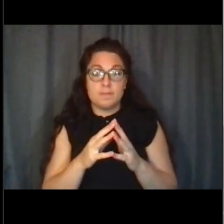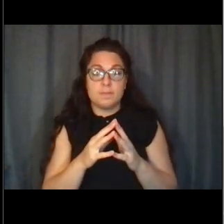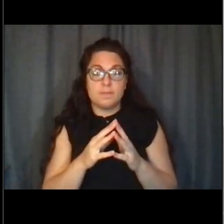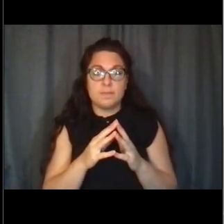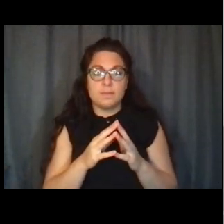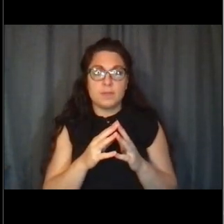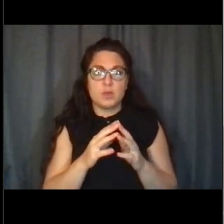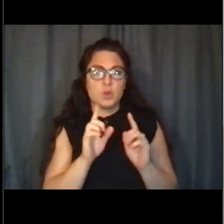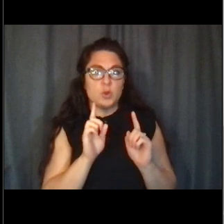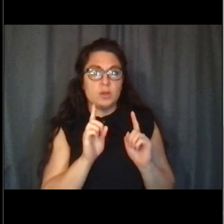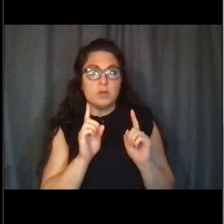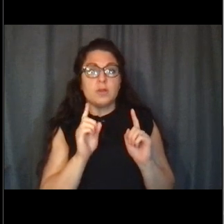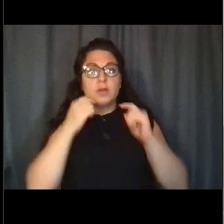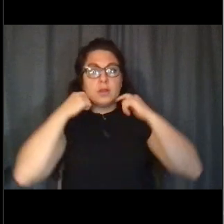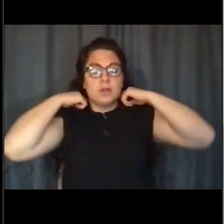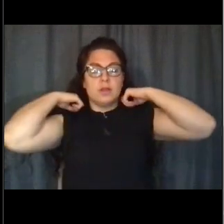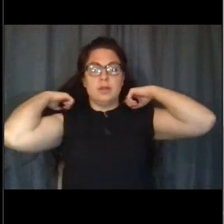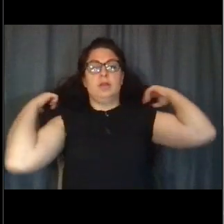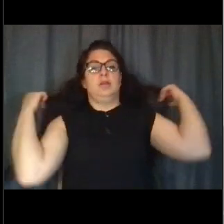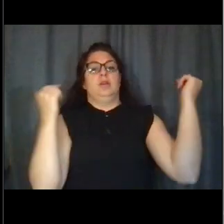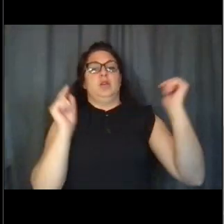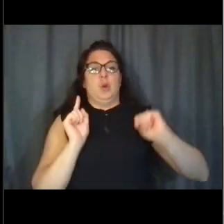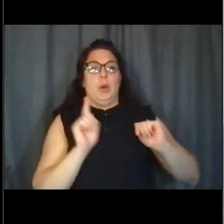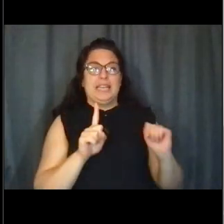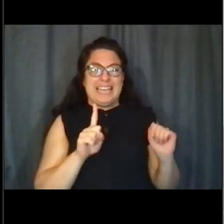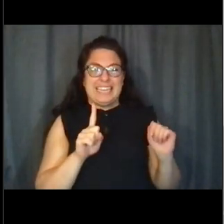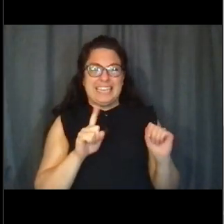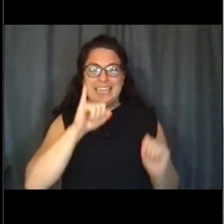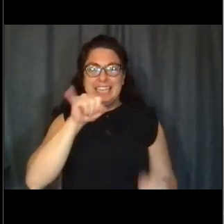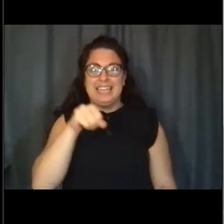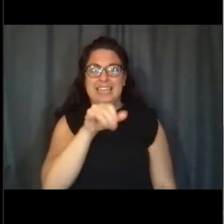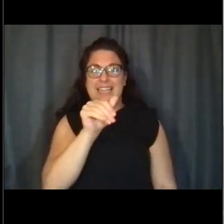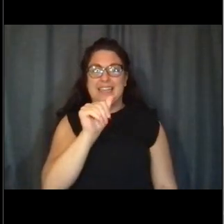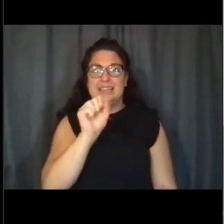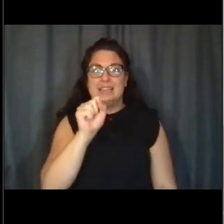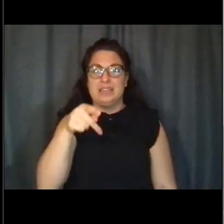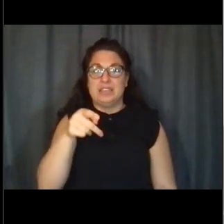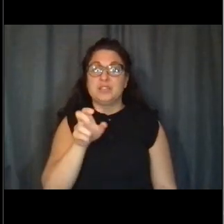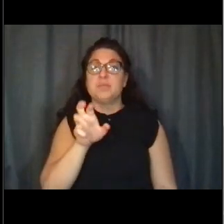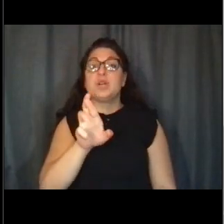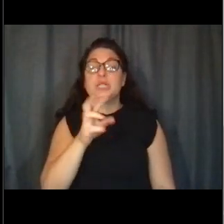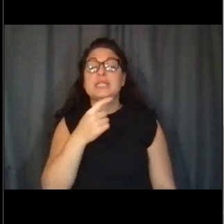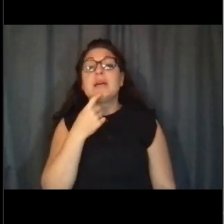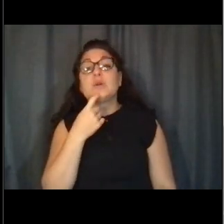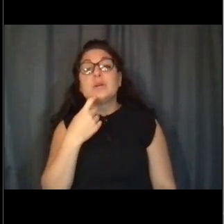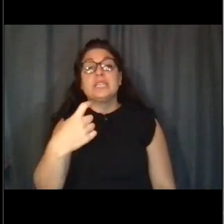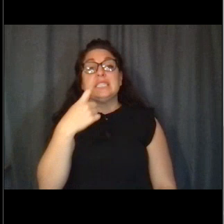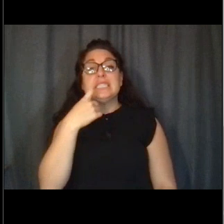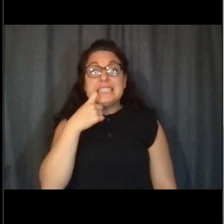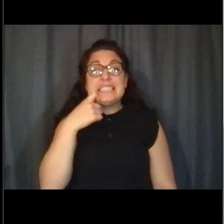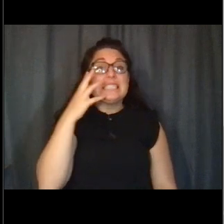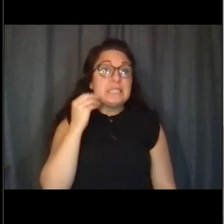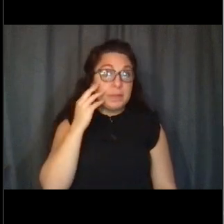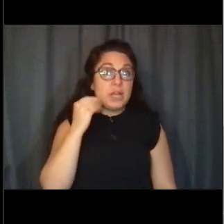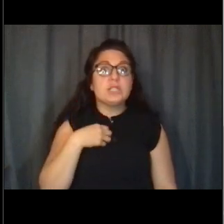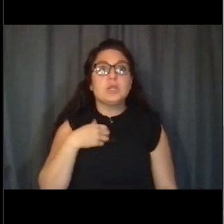[Katherine] Hold on, I want to say one second Jasper said, "We just got a big storm where winds got to nineties." That's cool.